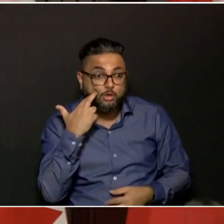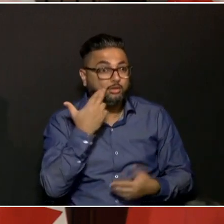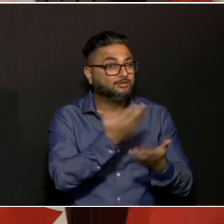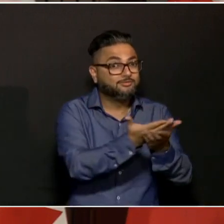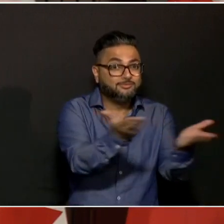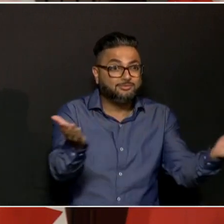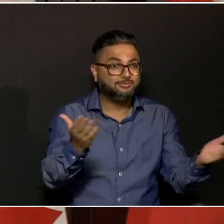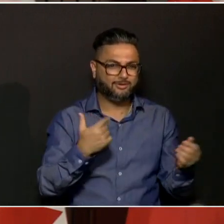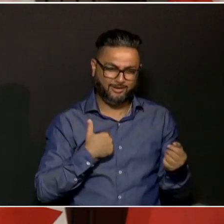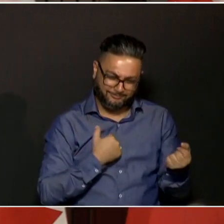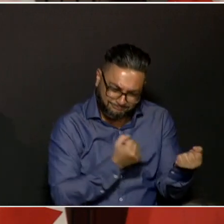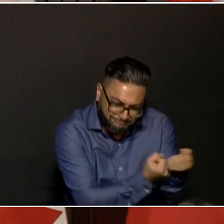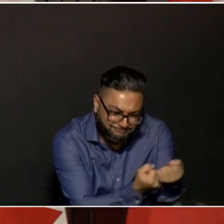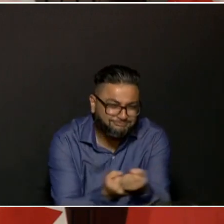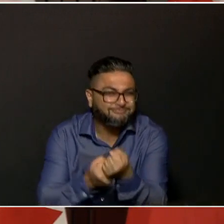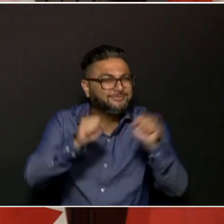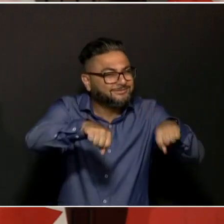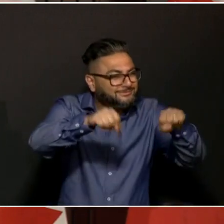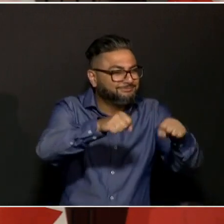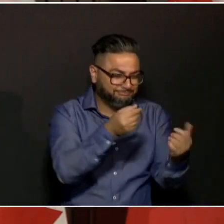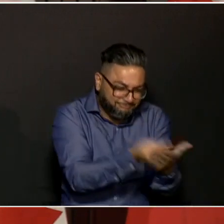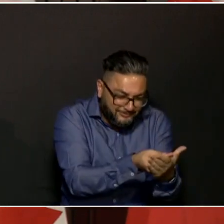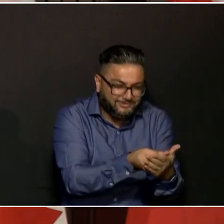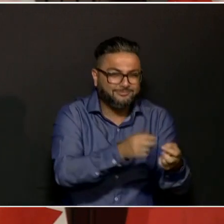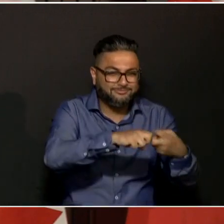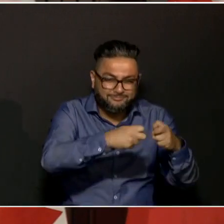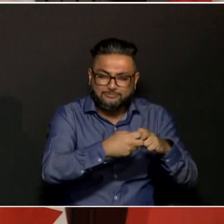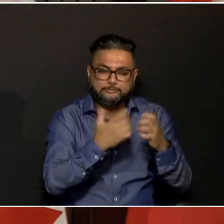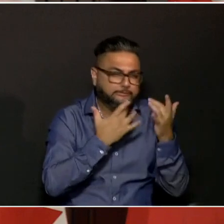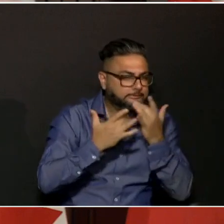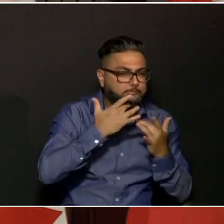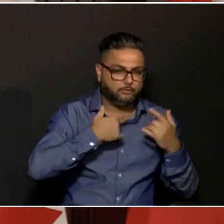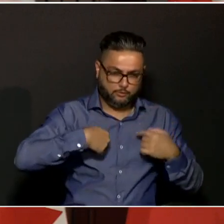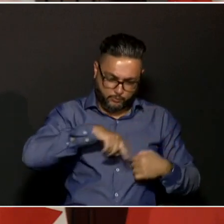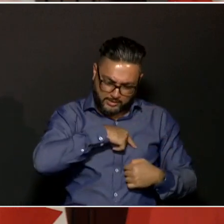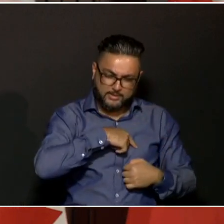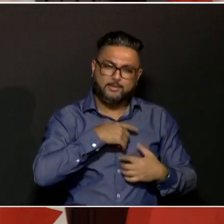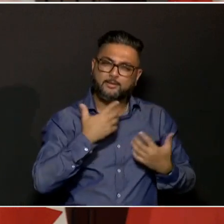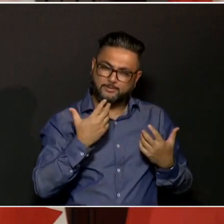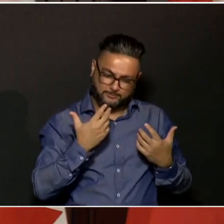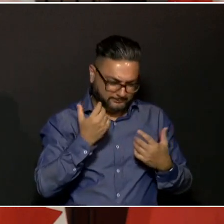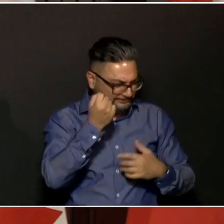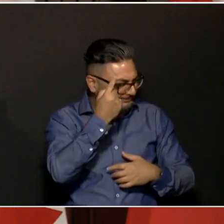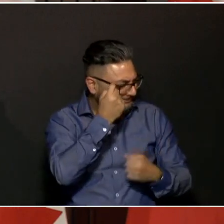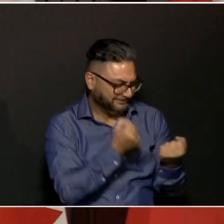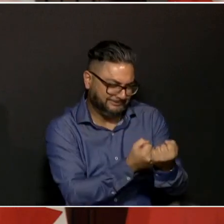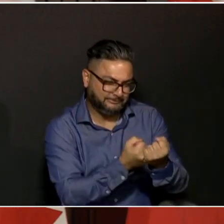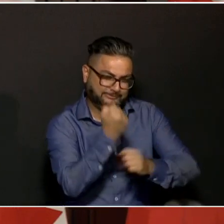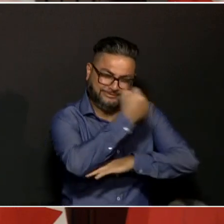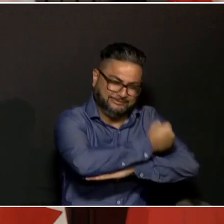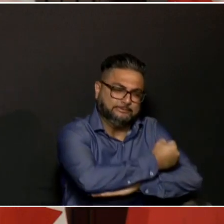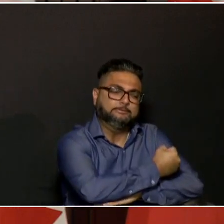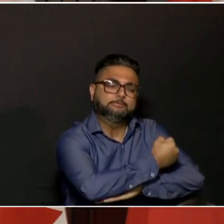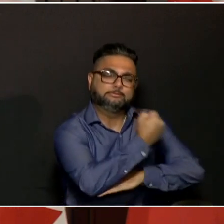in a short period of time and it is very concerning and I will stand up for the restaurants and these